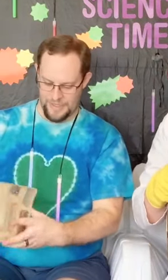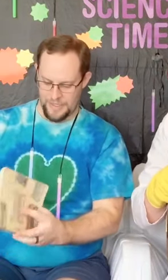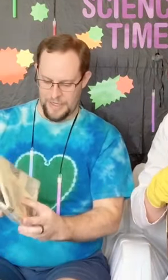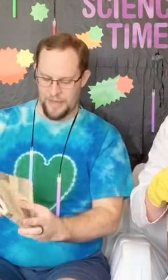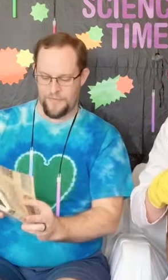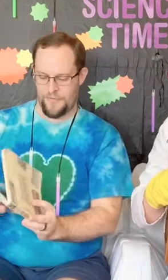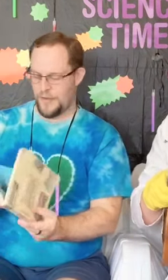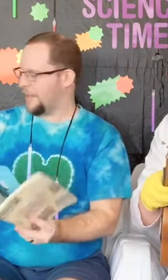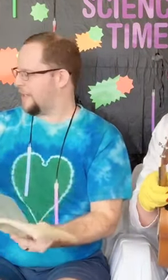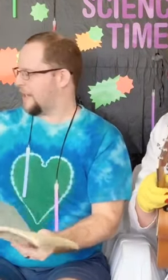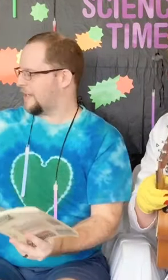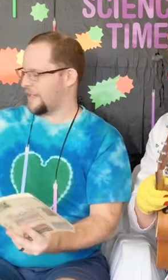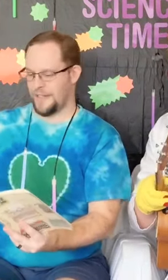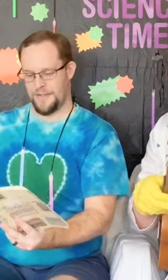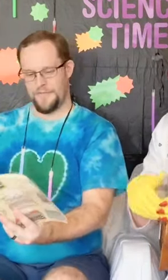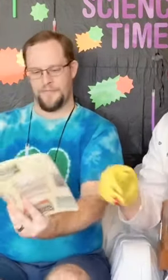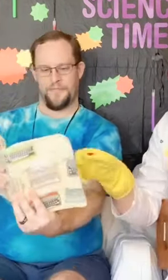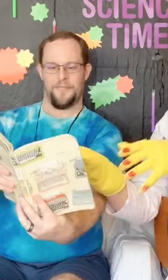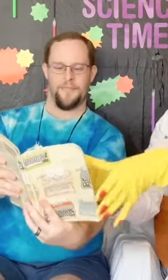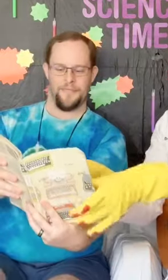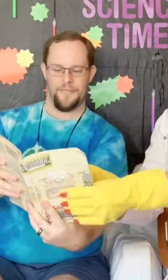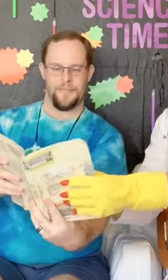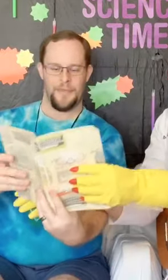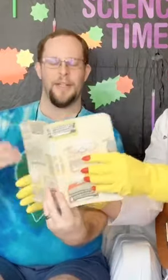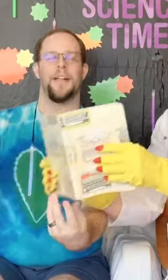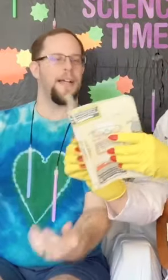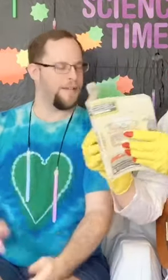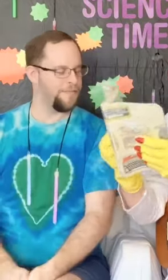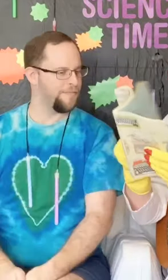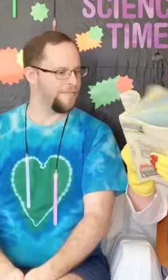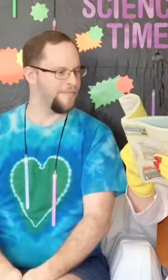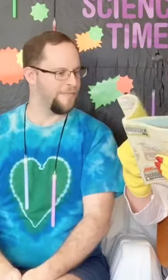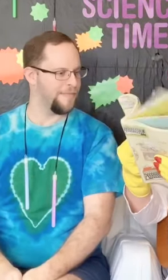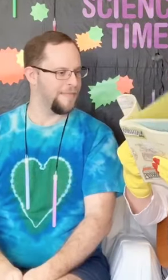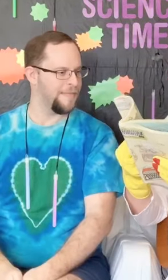that I must remember. Okay. It's not this one. I am sorry, I did not give you proper